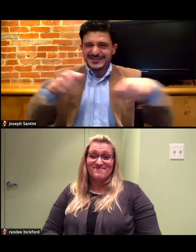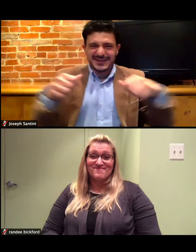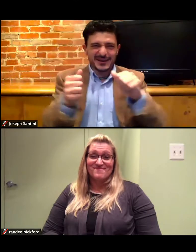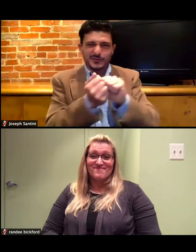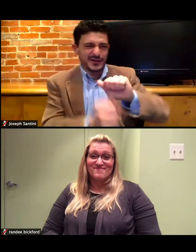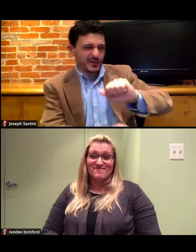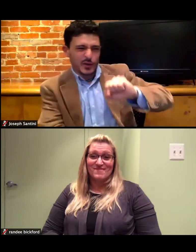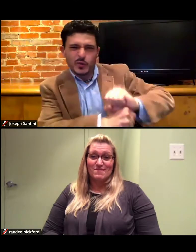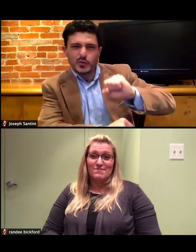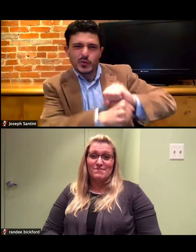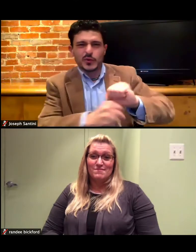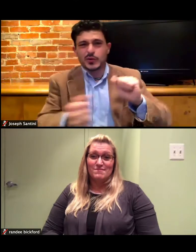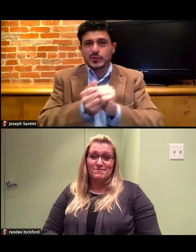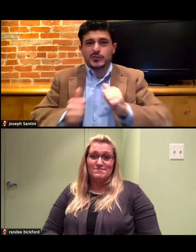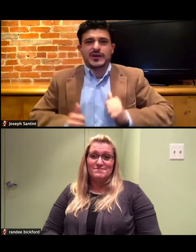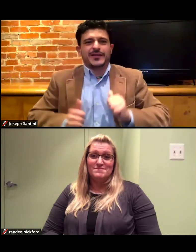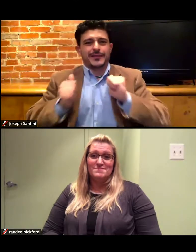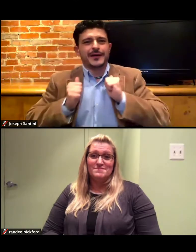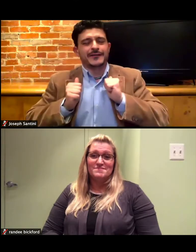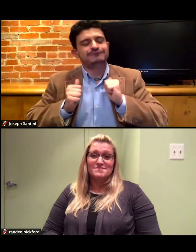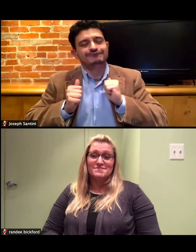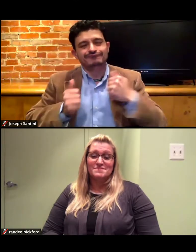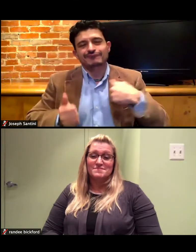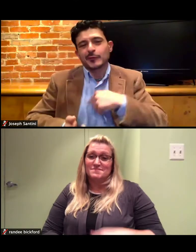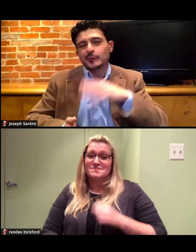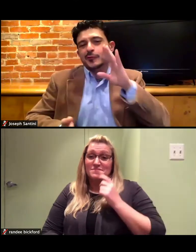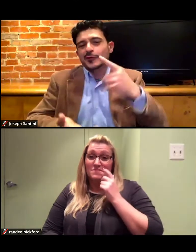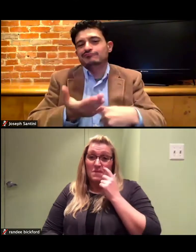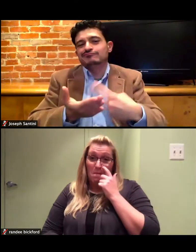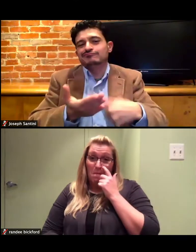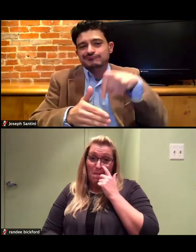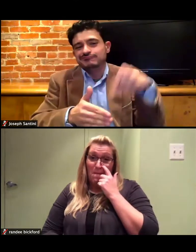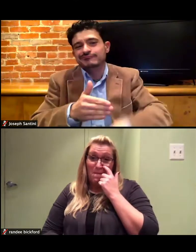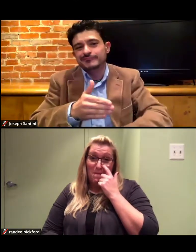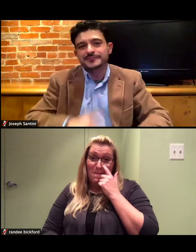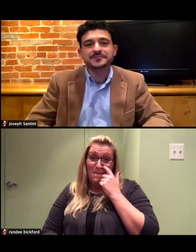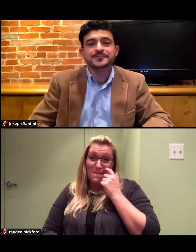and that's more of an abstract concept.